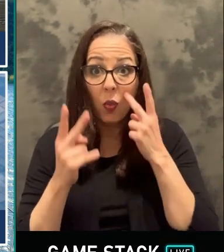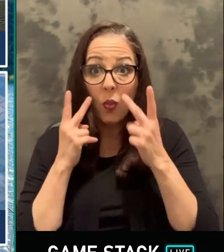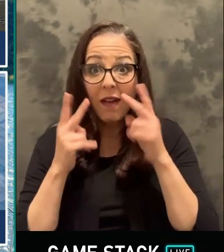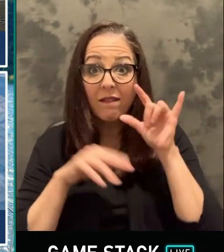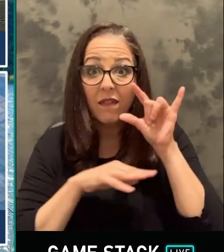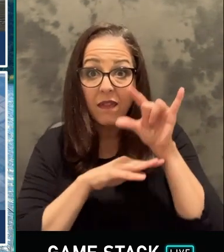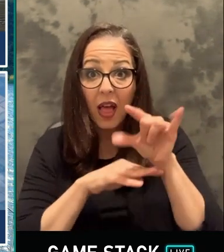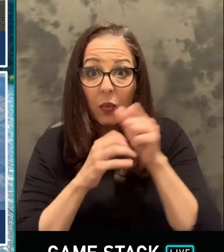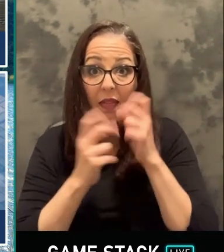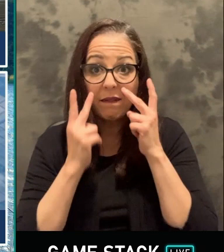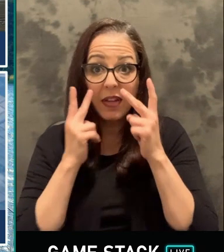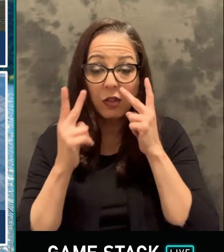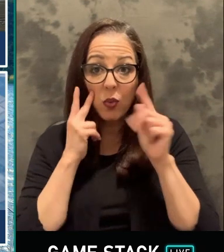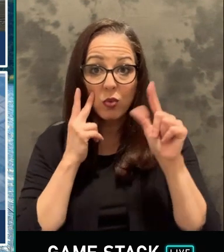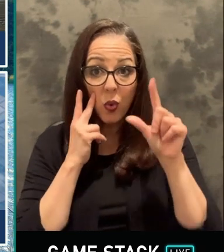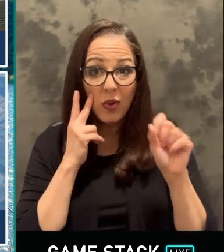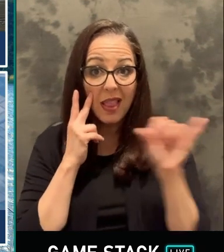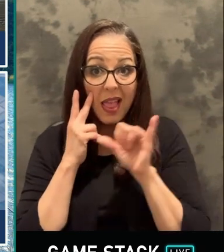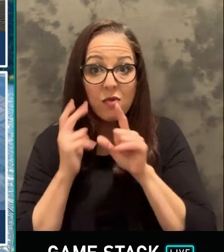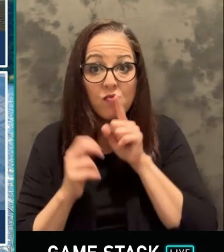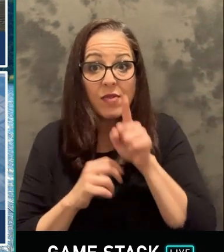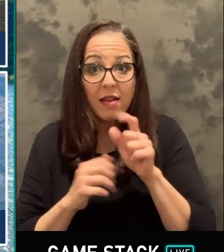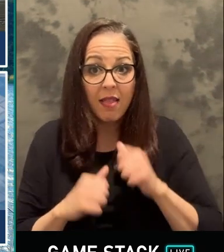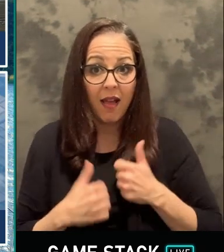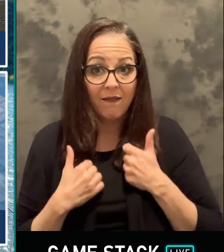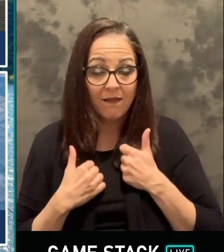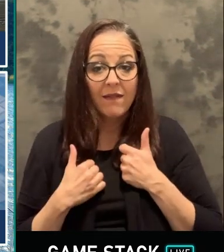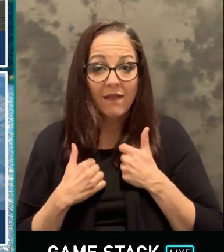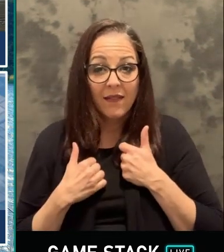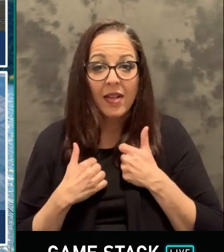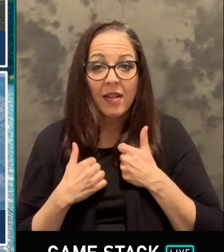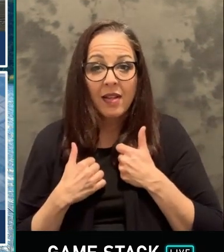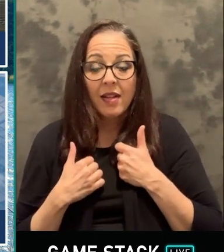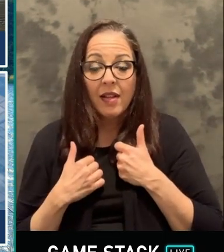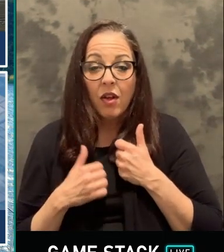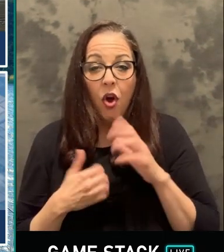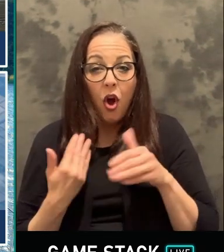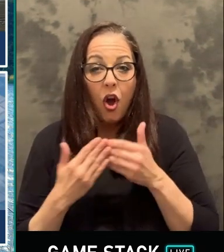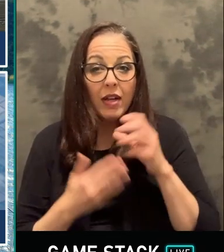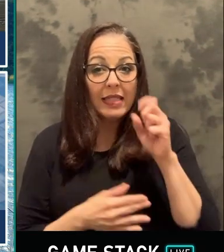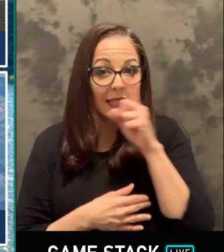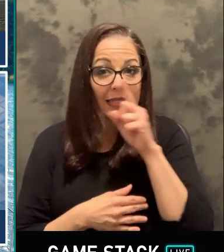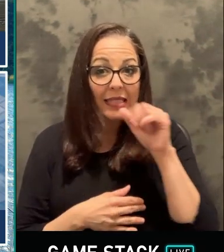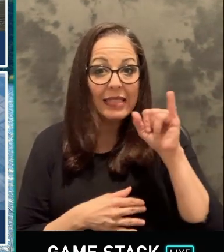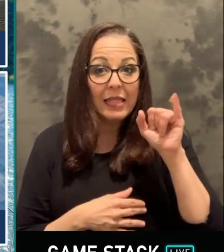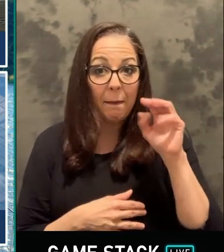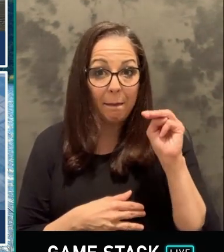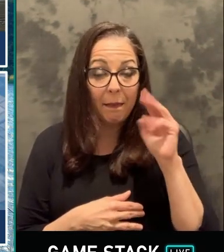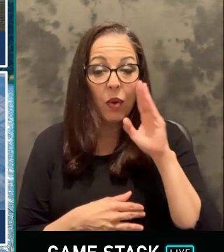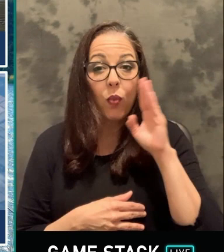like in real life, all simulators would fly in the same airspace.